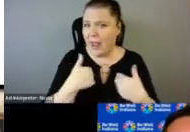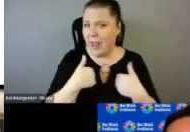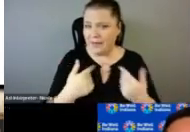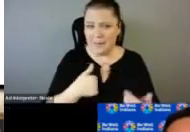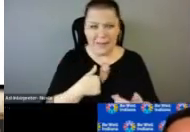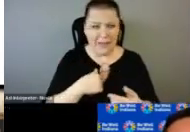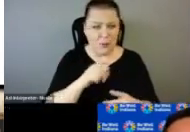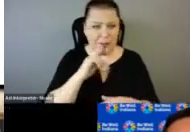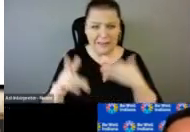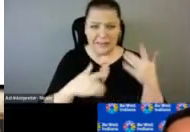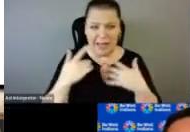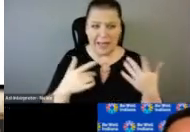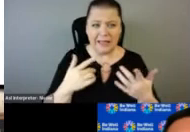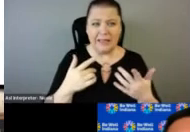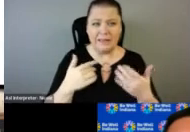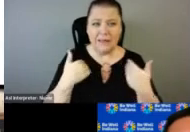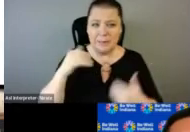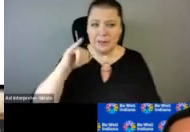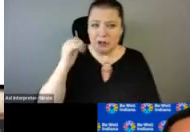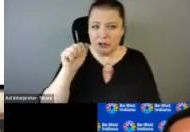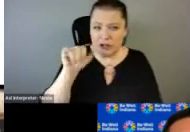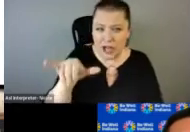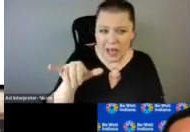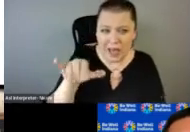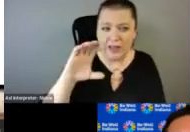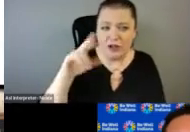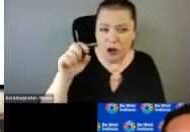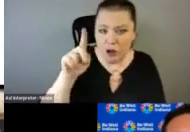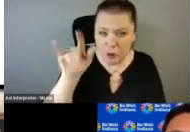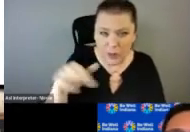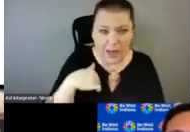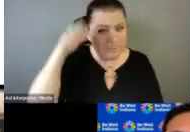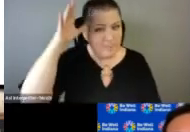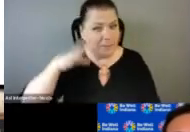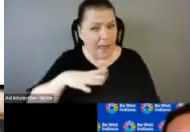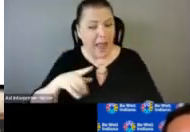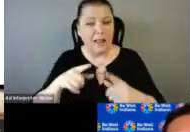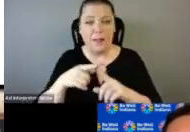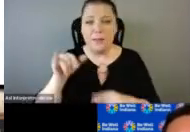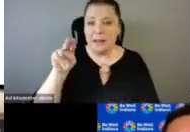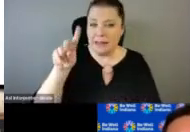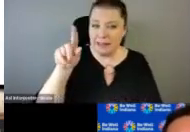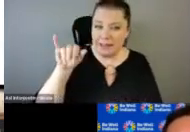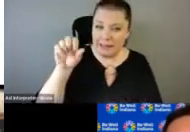Chaudhary. I am I'm male, I have I'm of Indian origin of glasses.